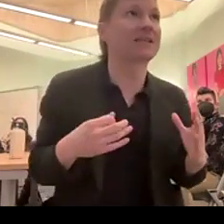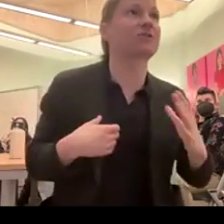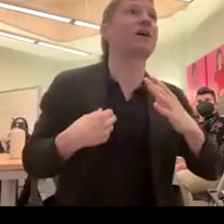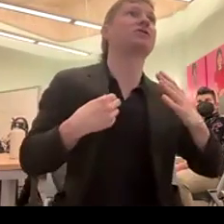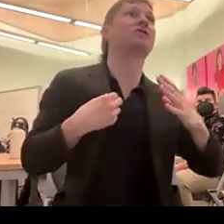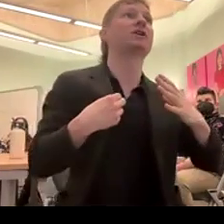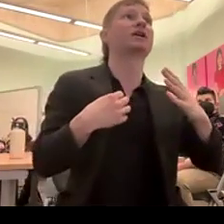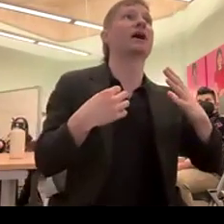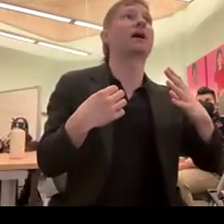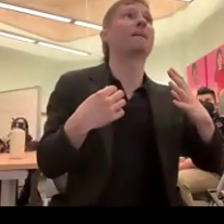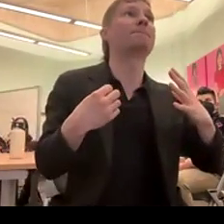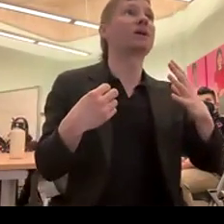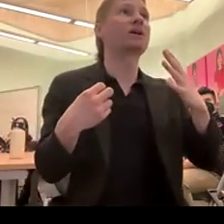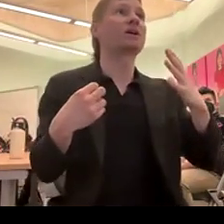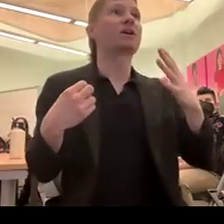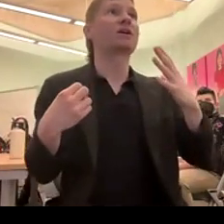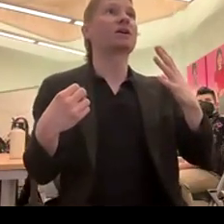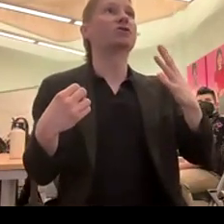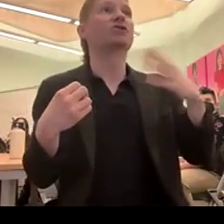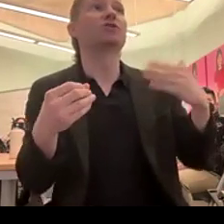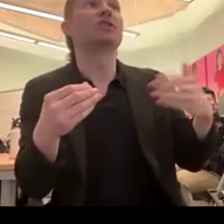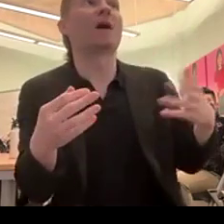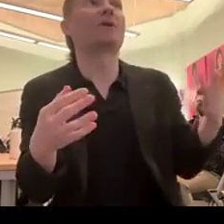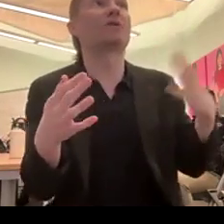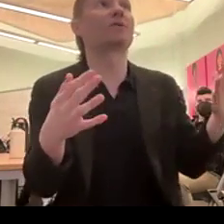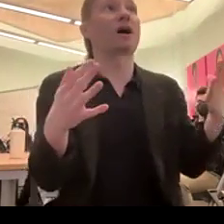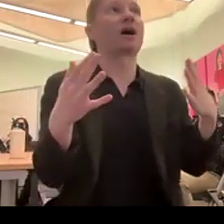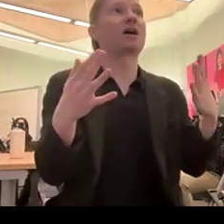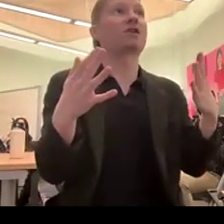fleshed out, then you should focus on your disability access. So then you can,